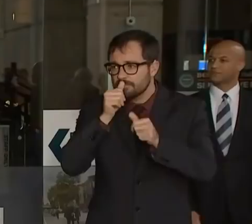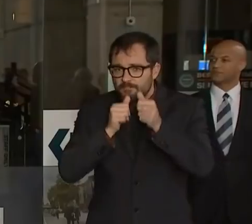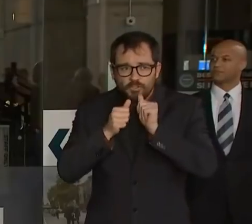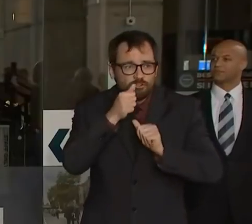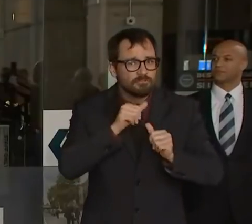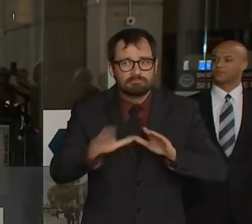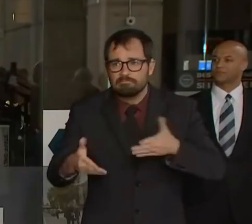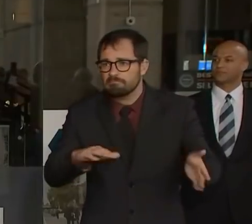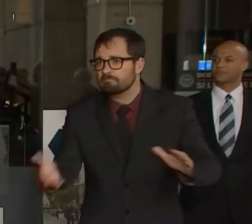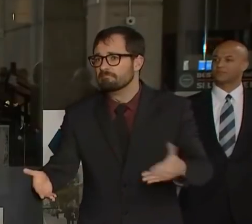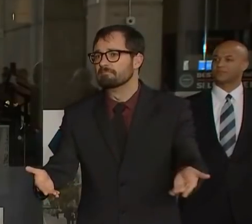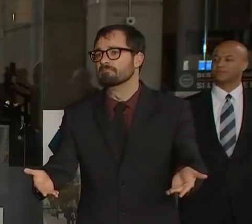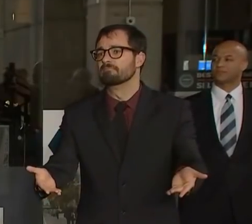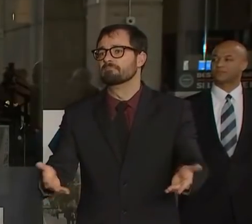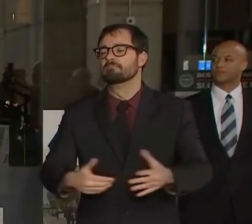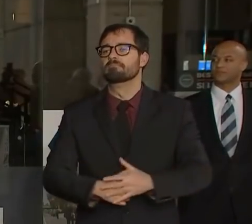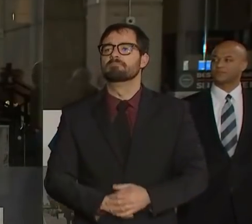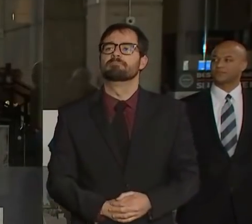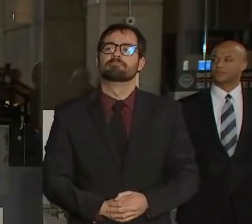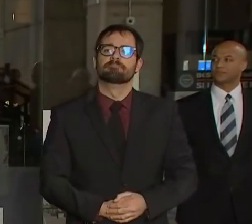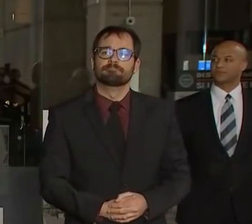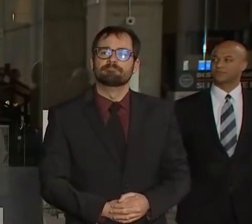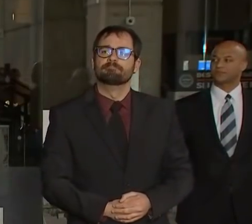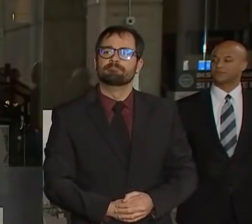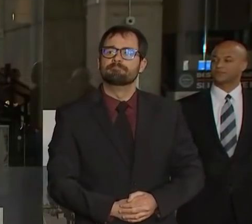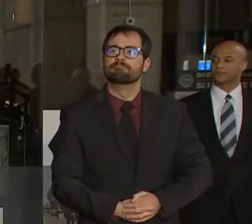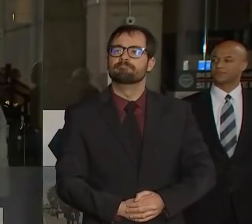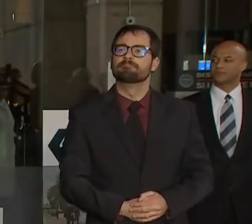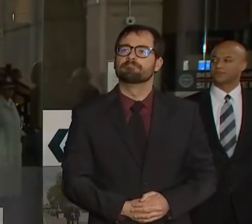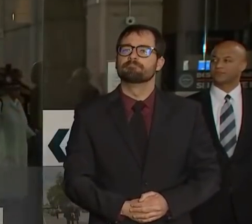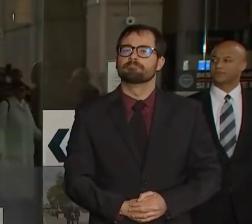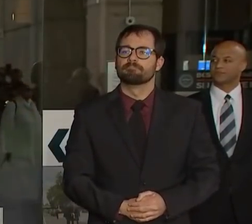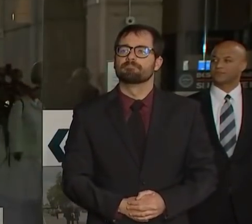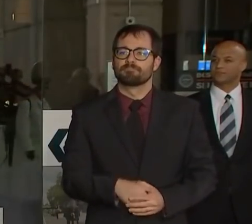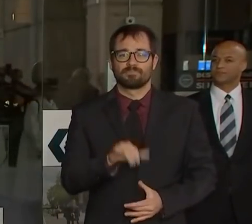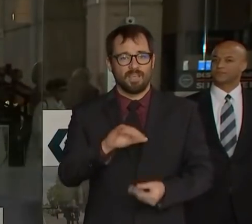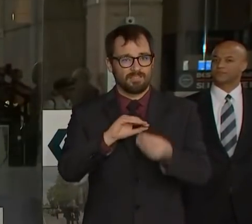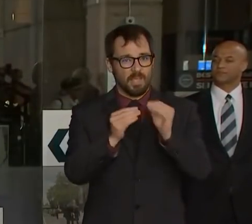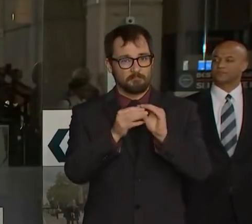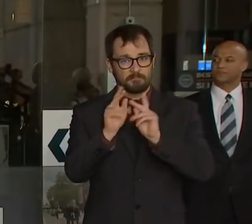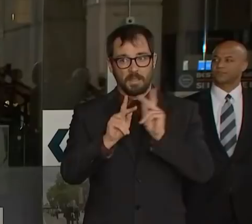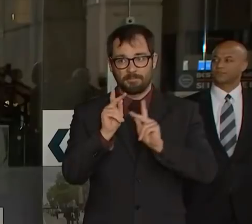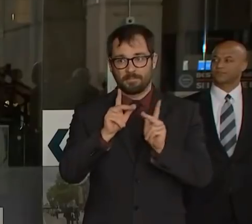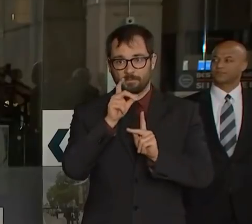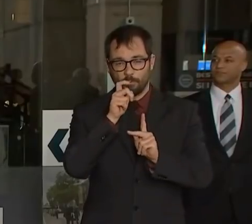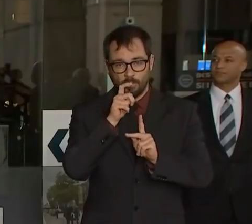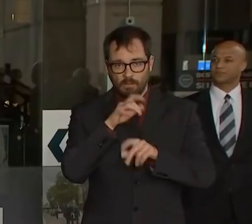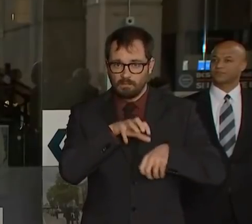WHAT IS AT STAKE HERE. EVERYTHING THAT WE ARE DOING AND EVERYTHING THAT WE ARE ASKING PEOPLE TO DO, IS TO LIMIT THE NUMBER OF INDIVIDUALS AND FAMILIES WHO SUFFER.